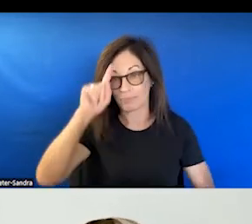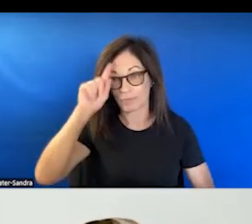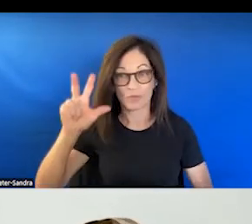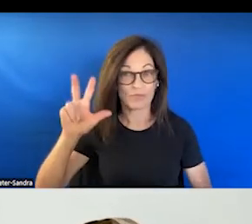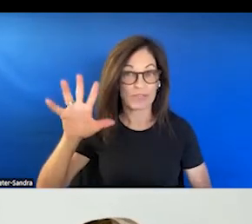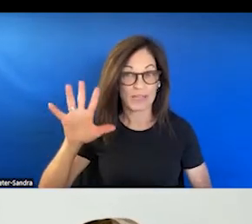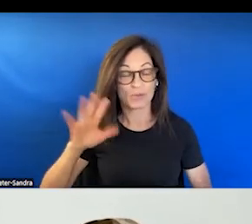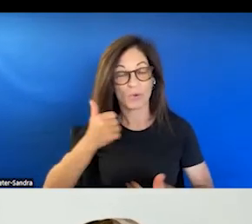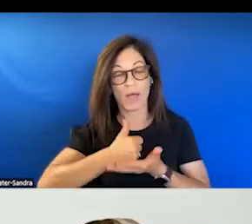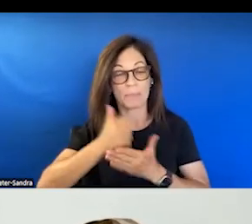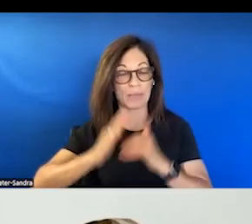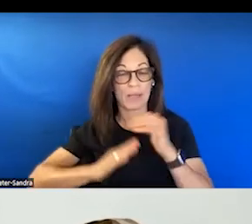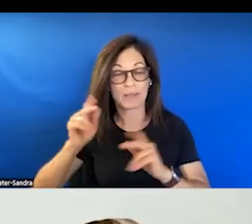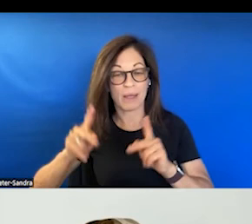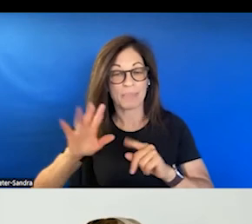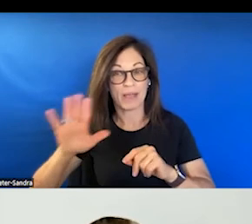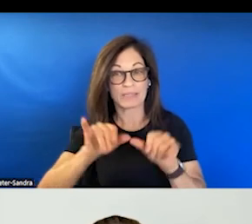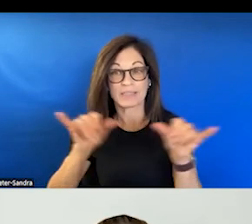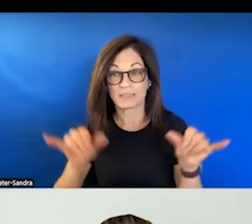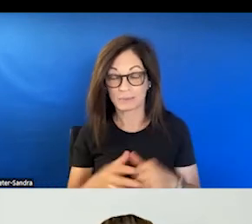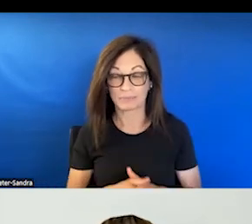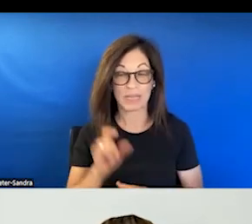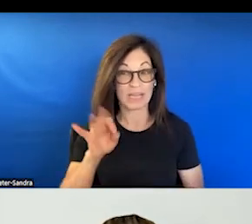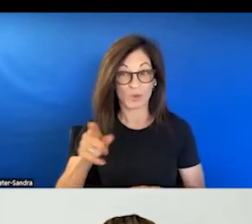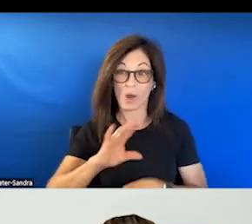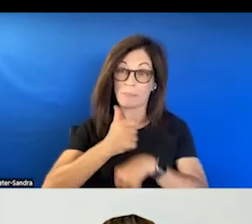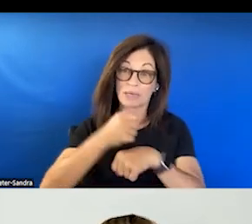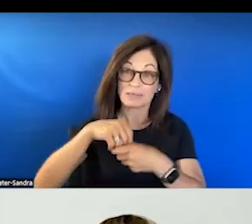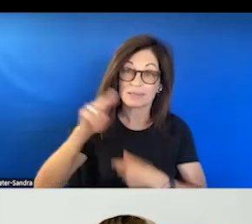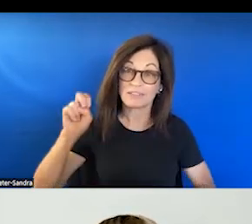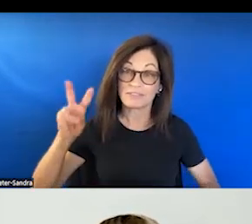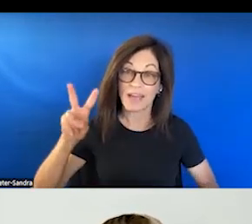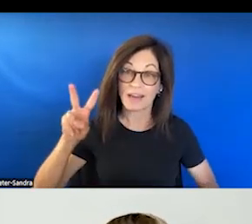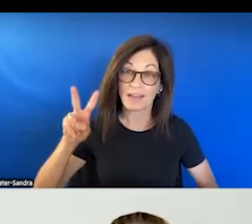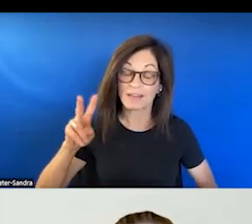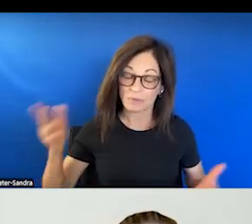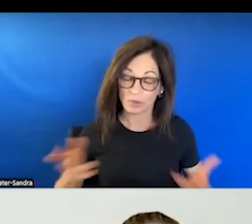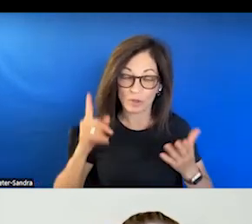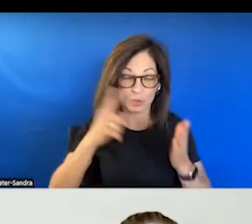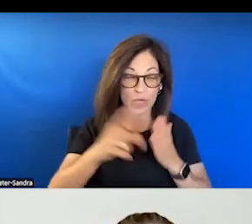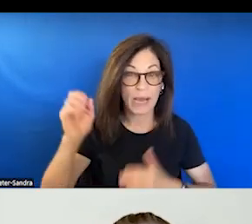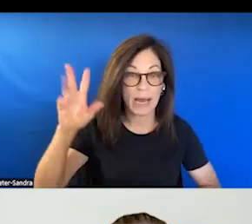SYSTEM. SO, IF YOU ARE NEVADA BASED. ENCOURAGE UP TO CHECK THAT OUT. VOICE YOUR SUPPORT. AND,